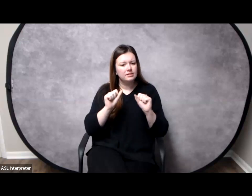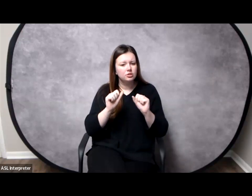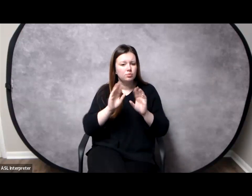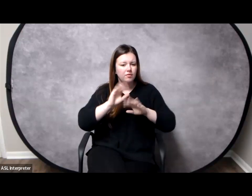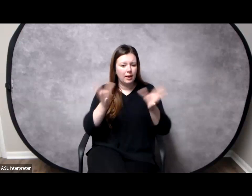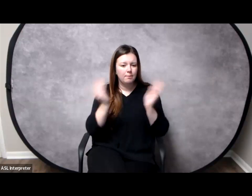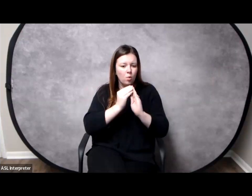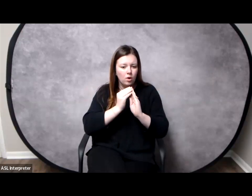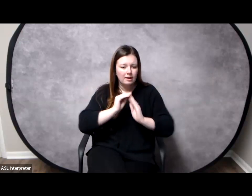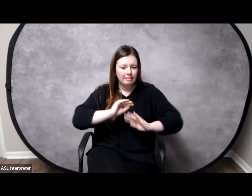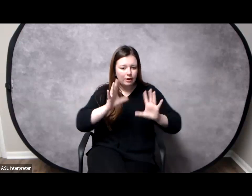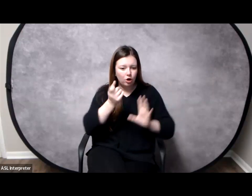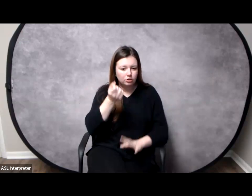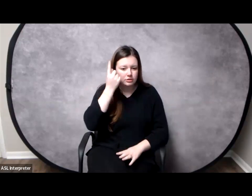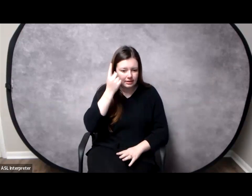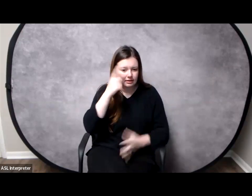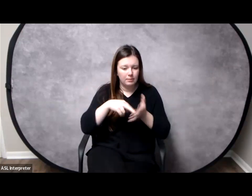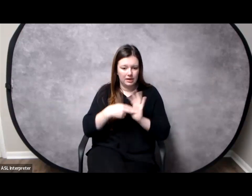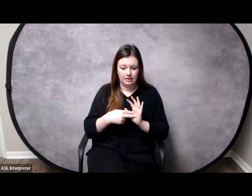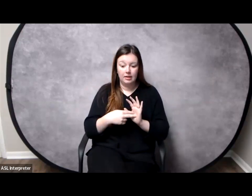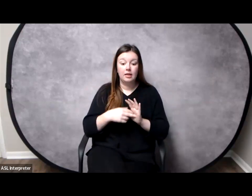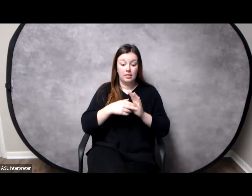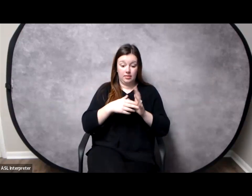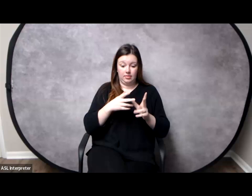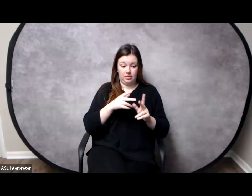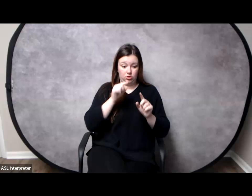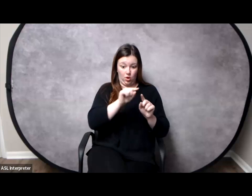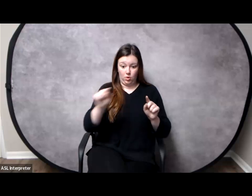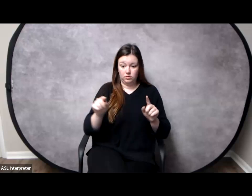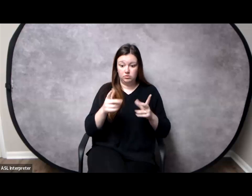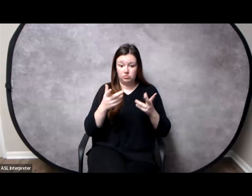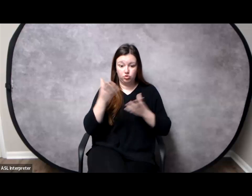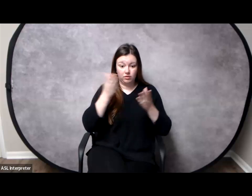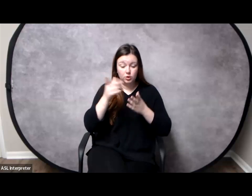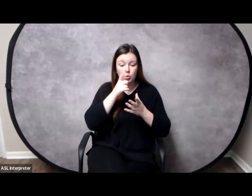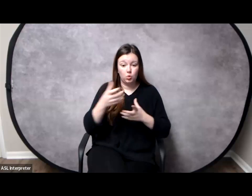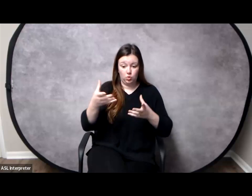of funding understand what their obligations are but also so people with disabilities have